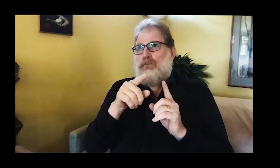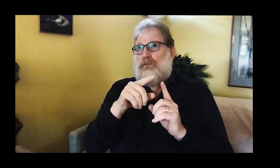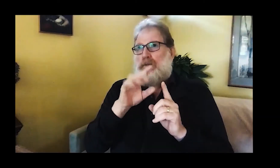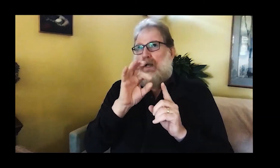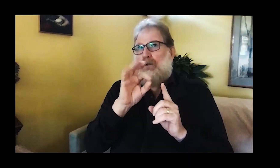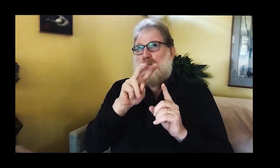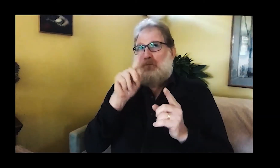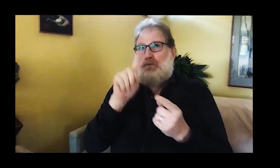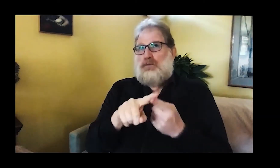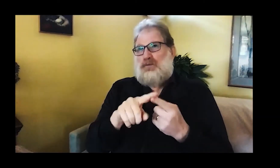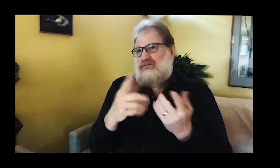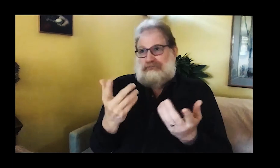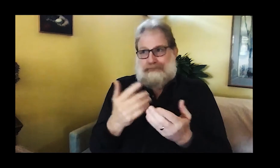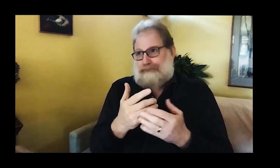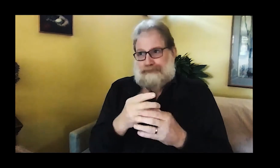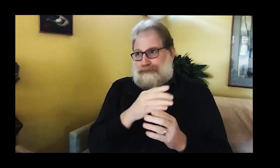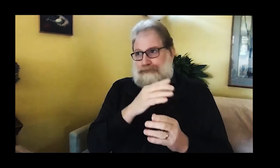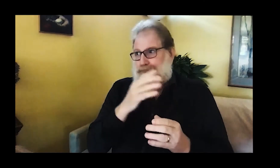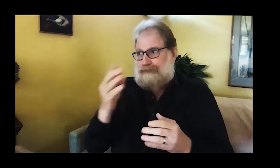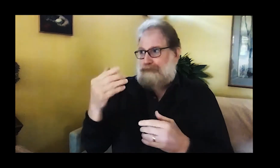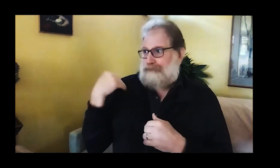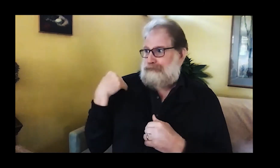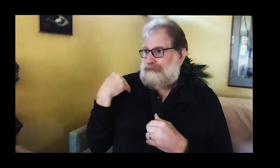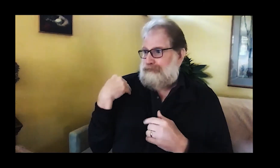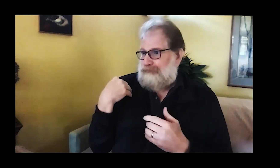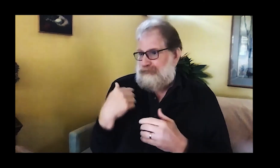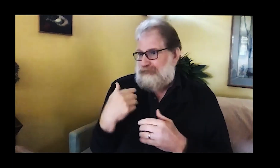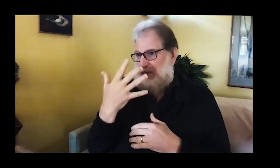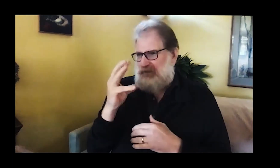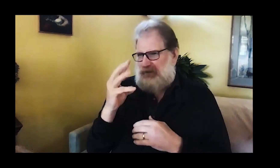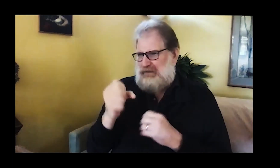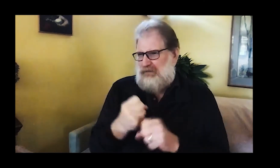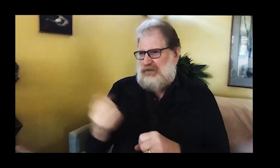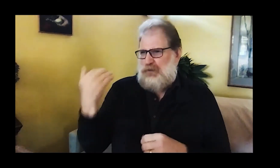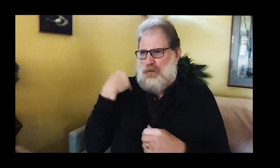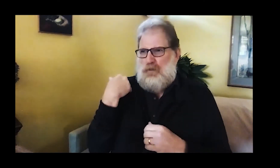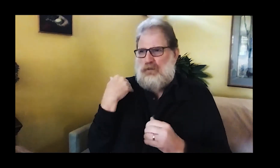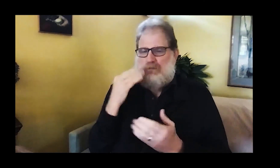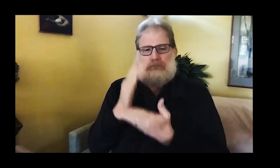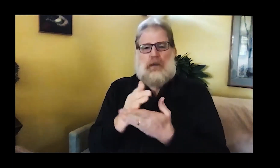I would say it was from ‘92 until - I don't know - 15 or 16 years ago. That's when it stopped